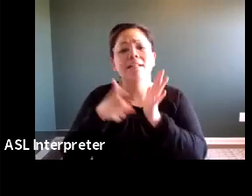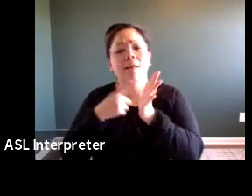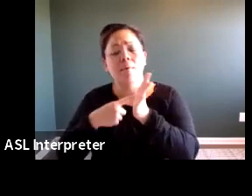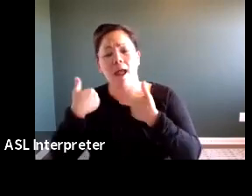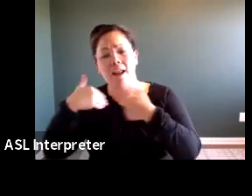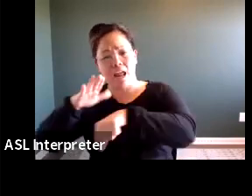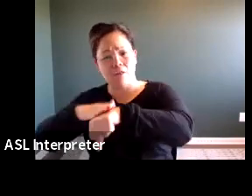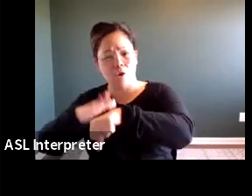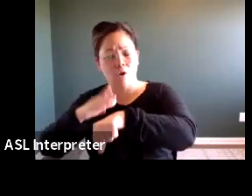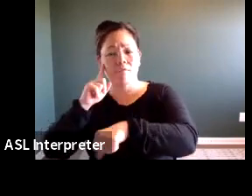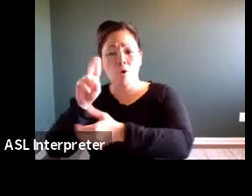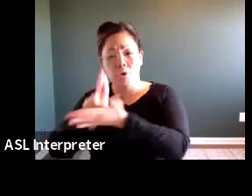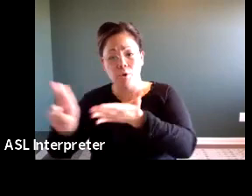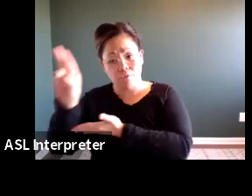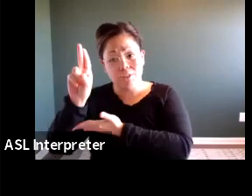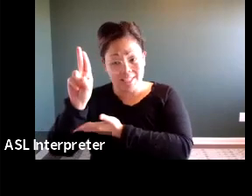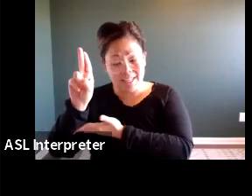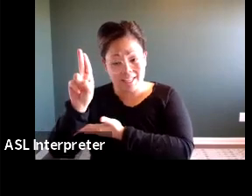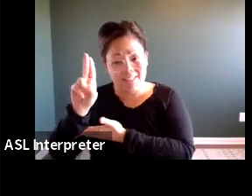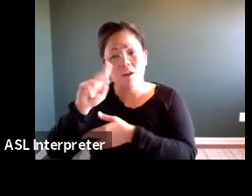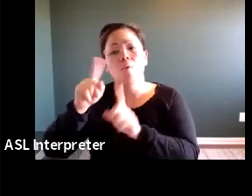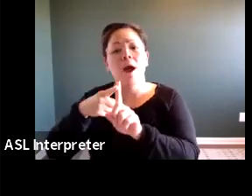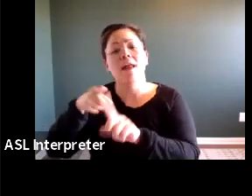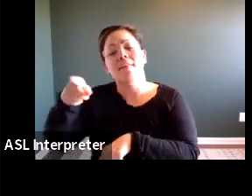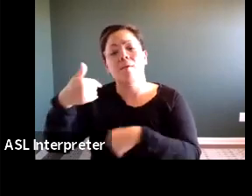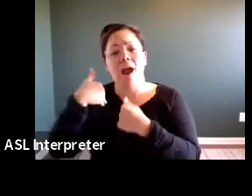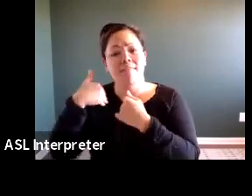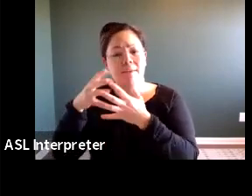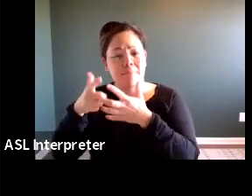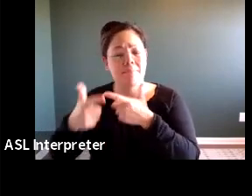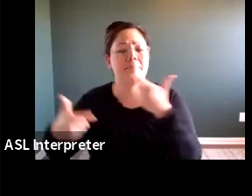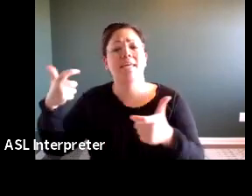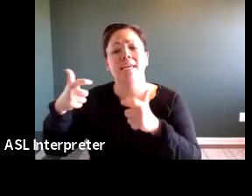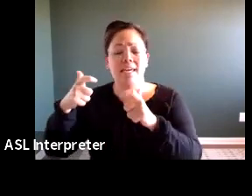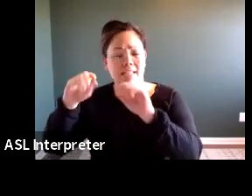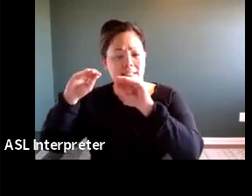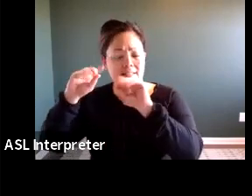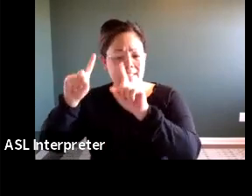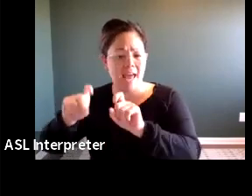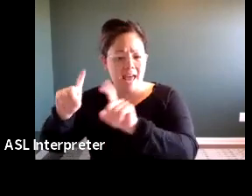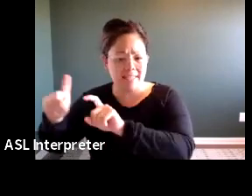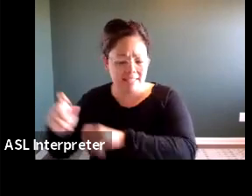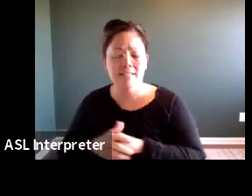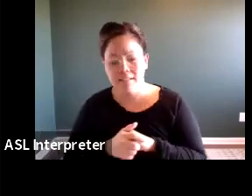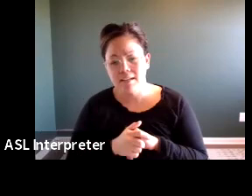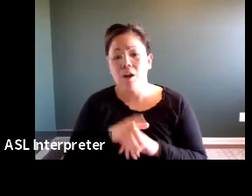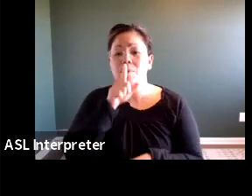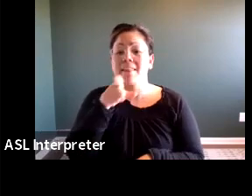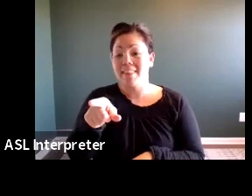for our universities when they were doing massive testing. This updates every Wednesday and is actually the,